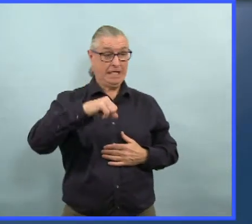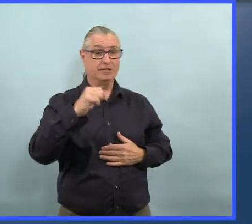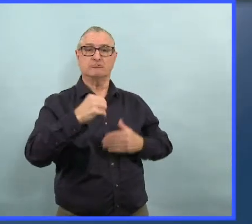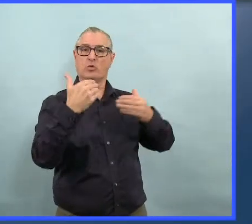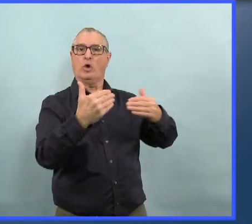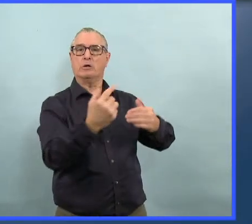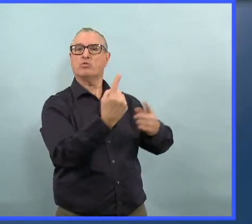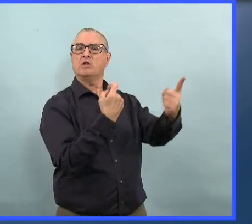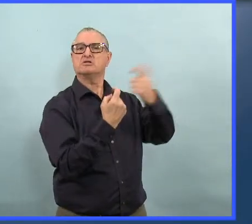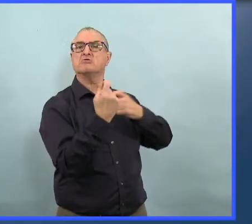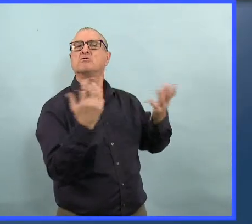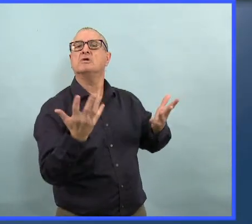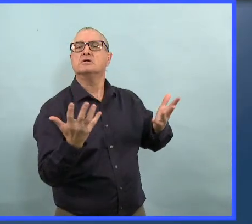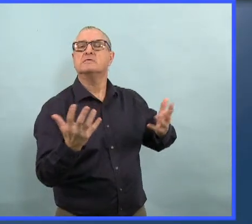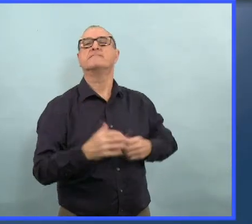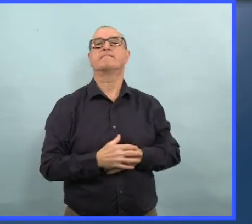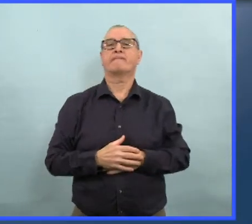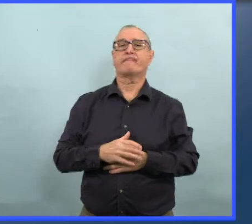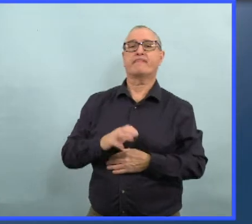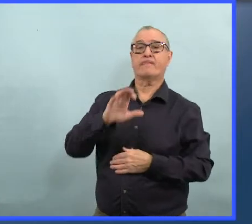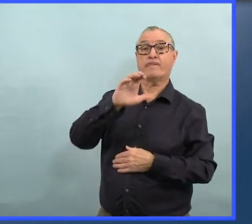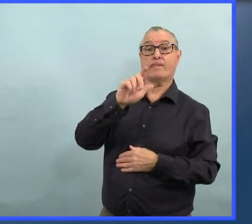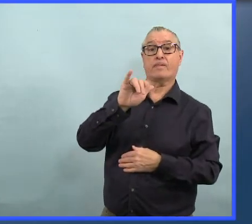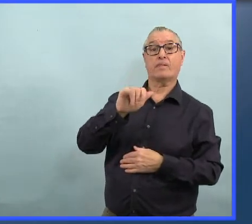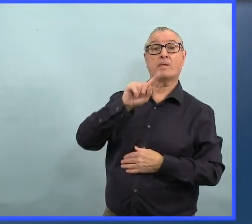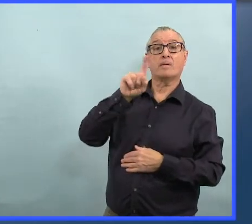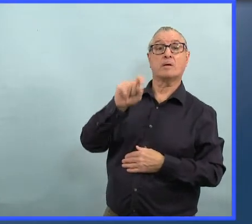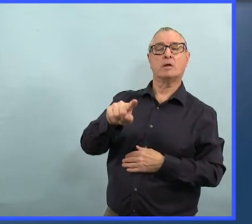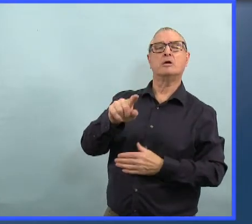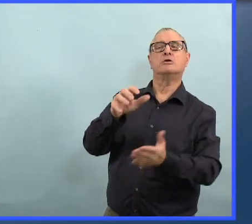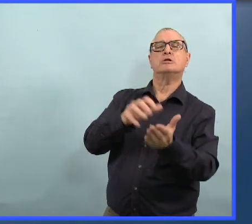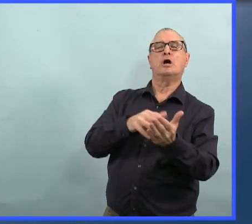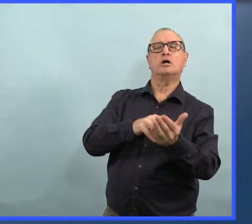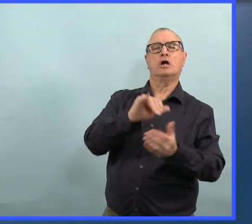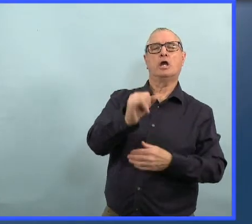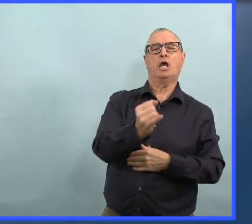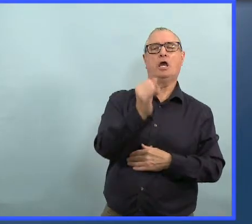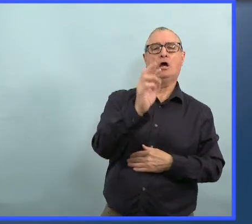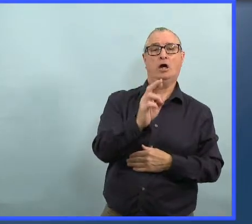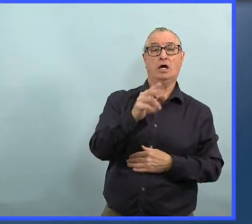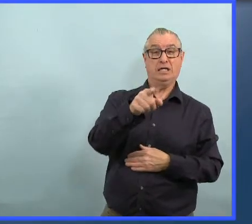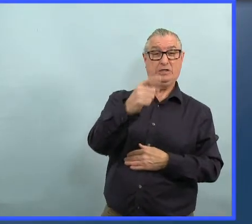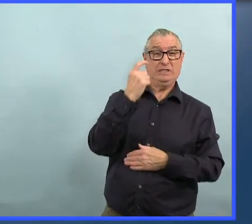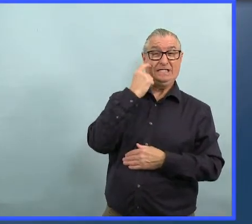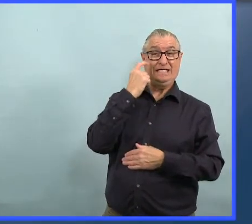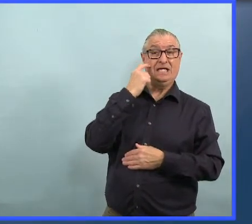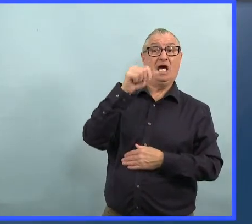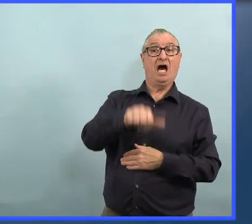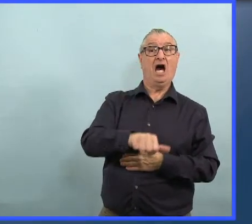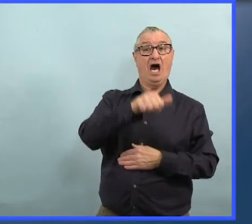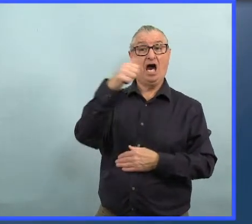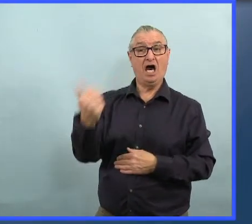dr reimer you just mentioned um other variants is it reasonable to think there may be more